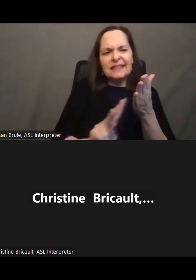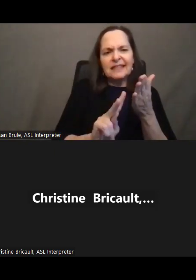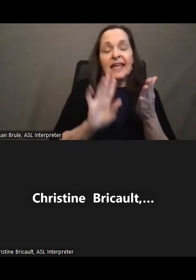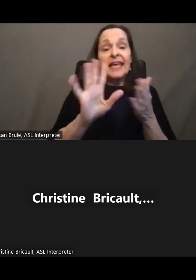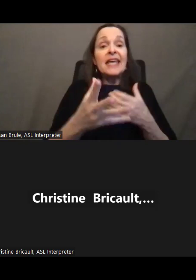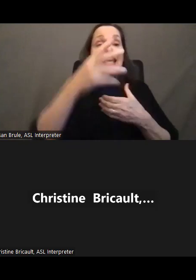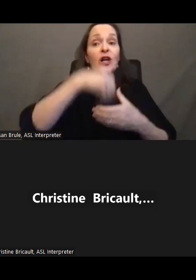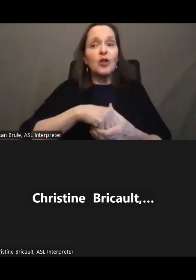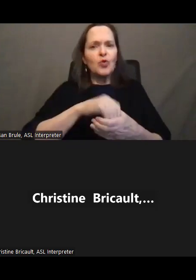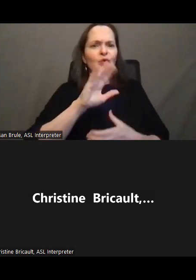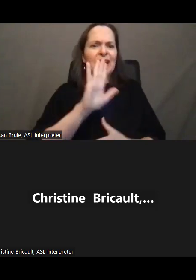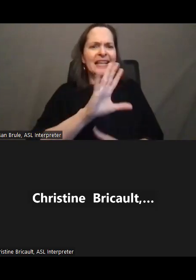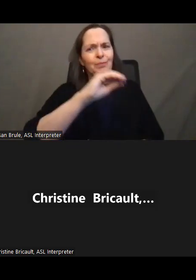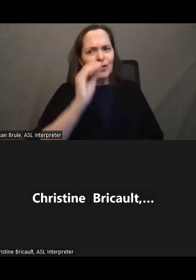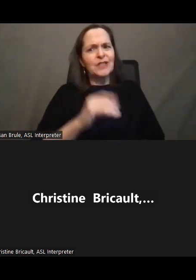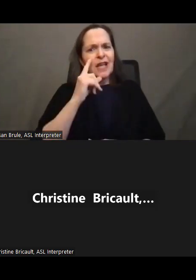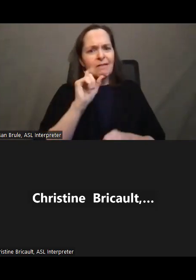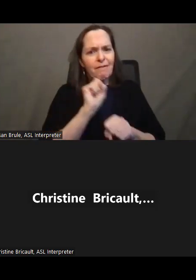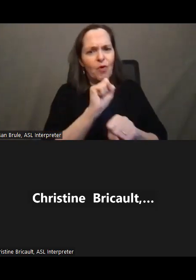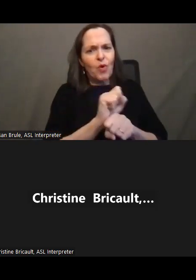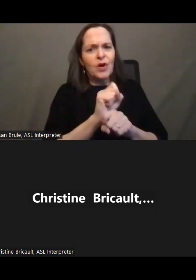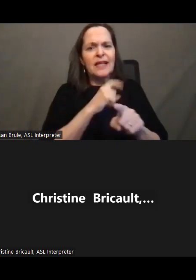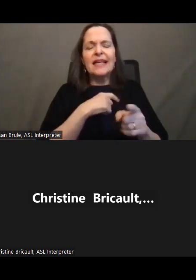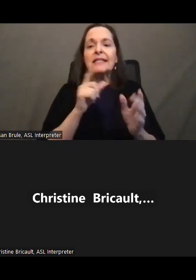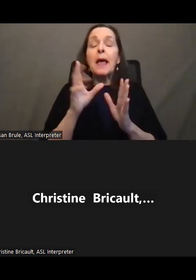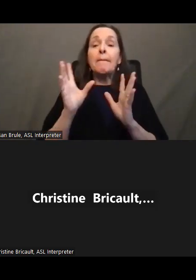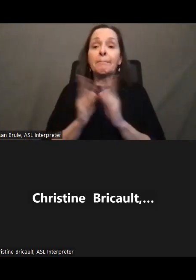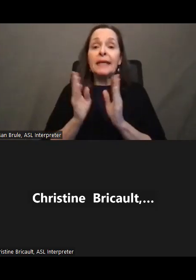select board members for review one week before the next scheduled meeting.